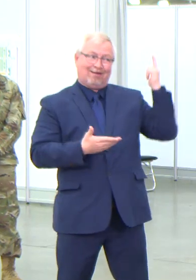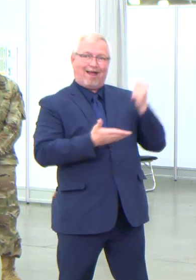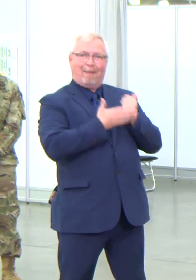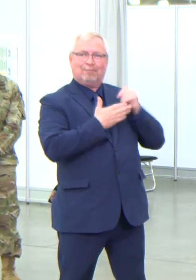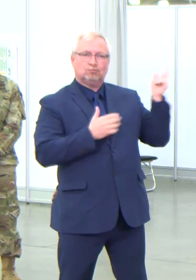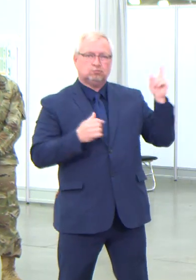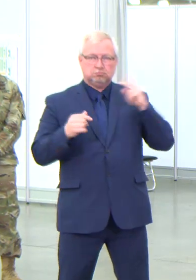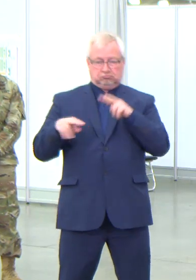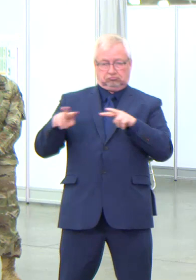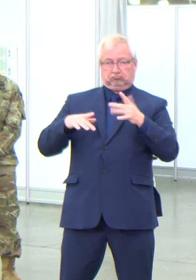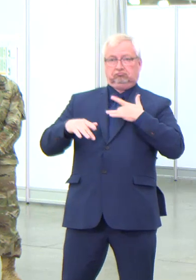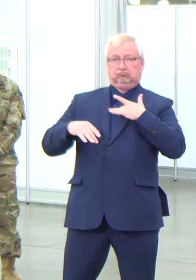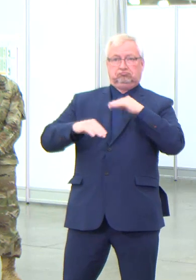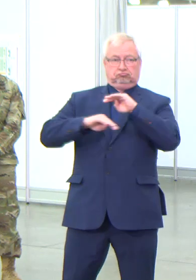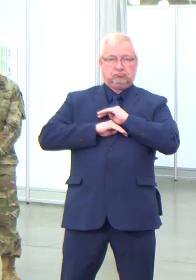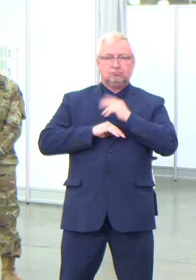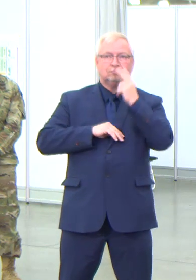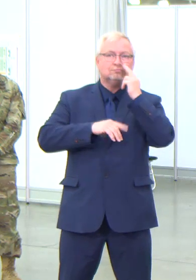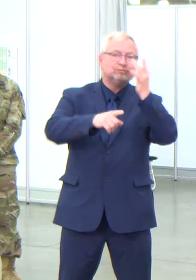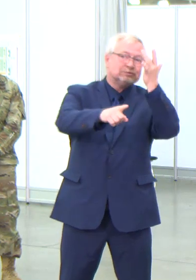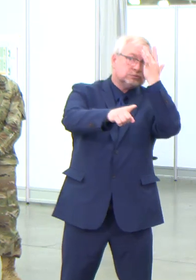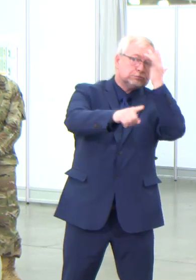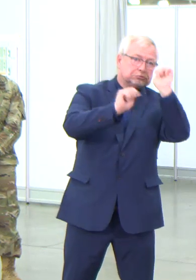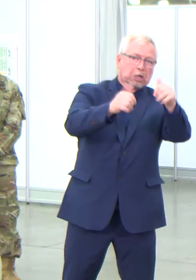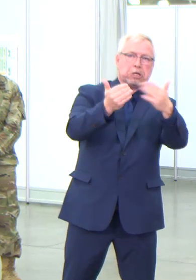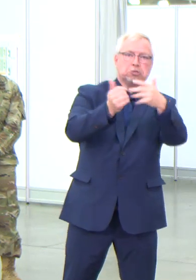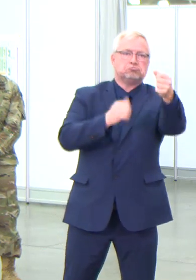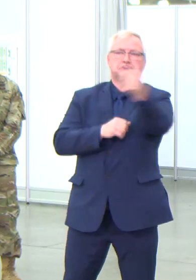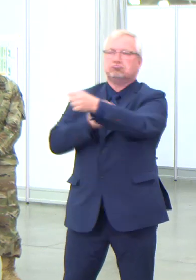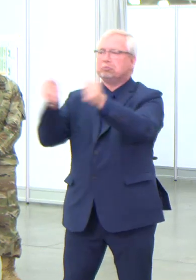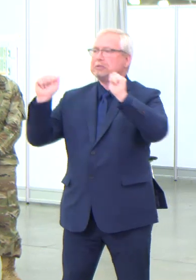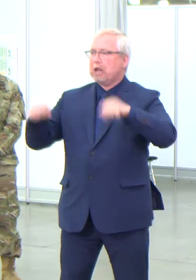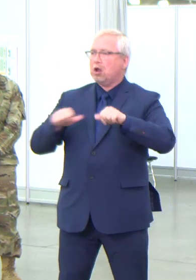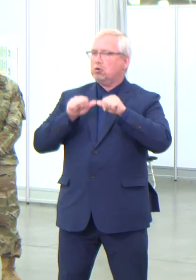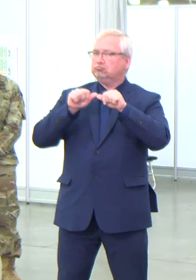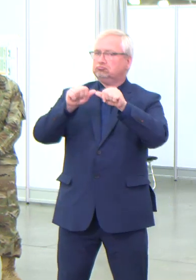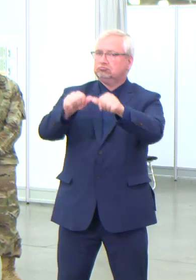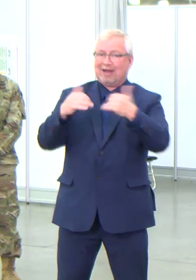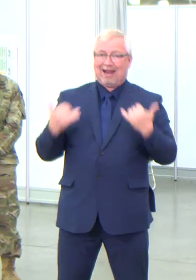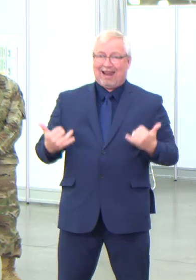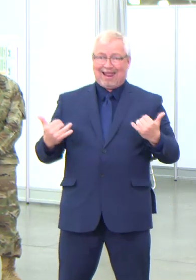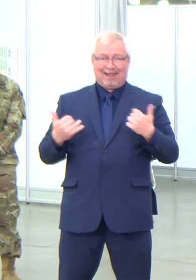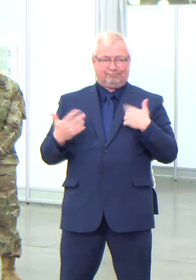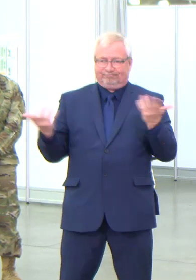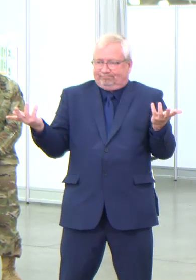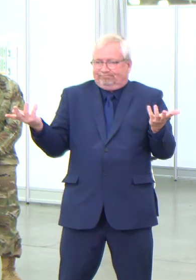to have really available diagnostic testing so that people even with mild symptoms can be